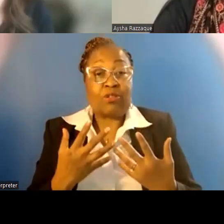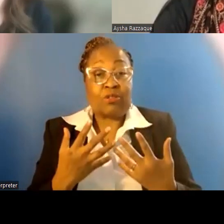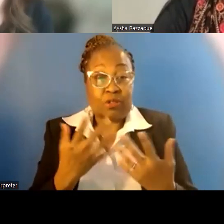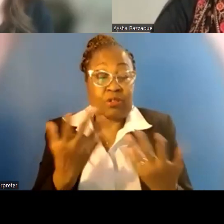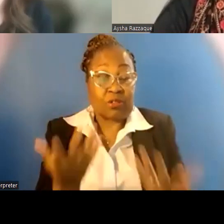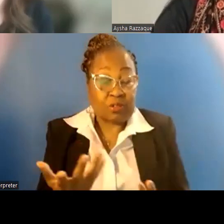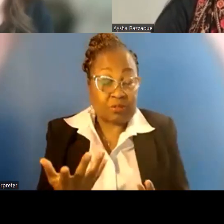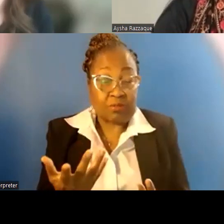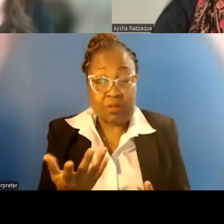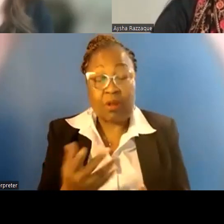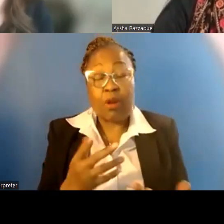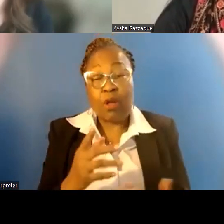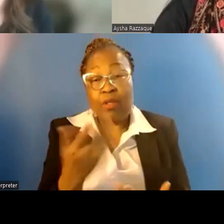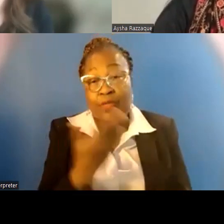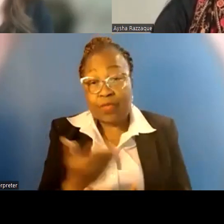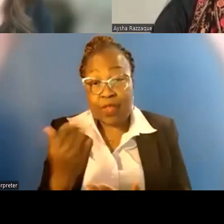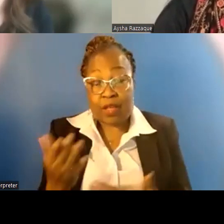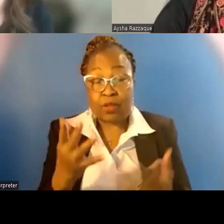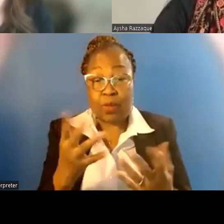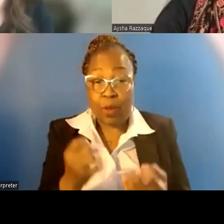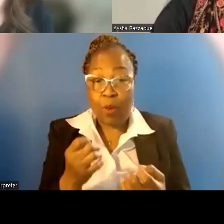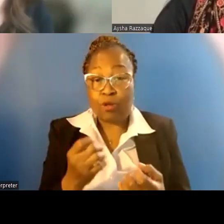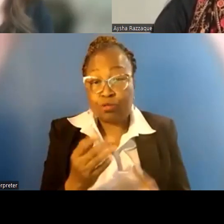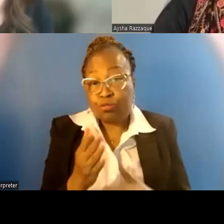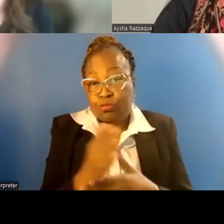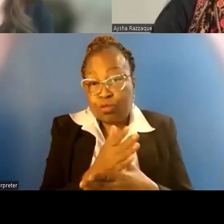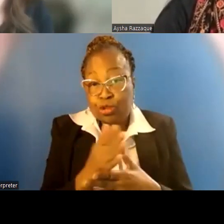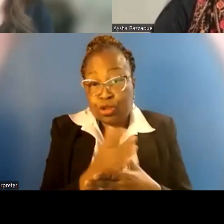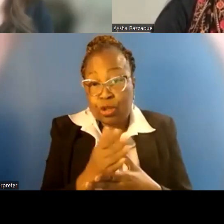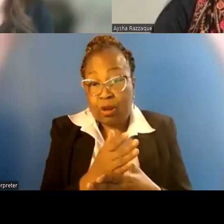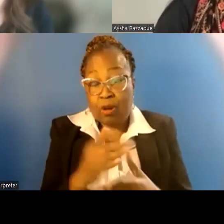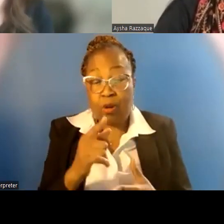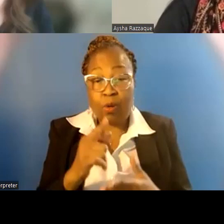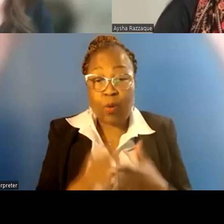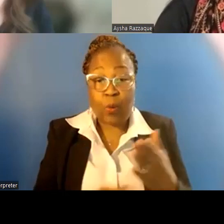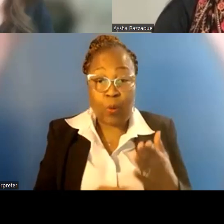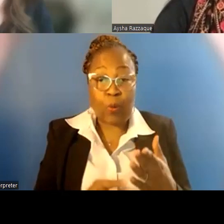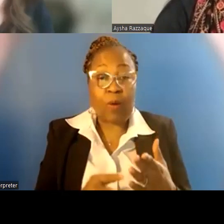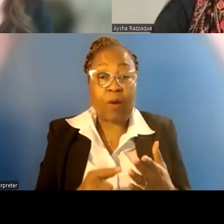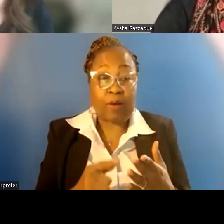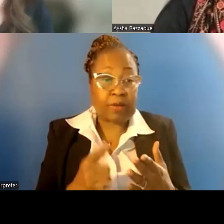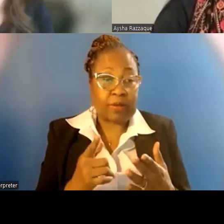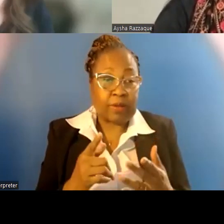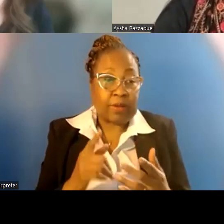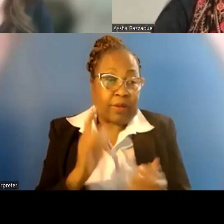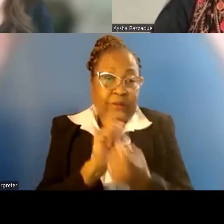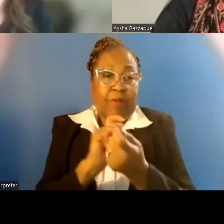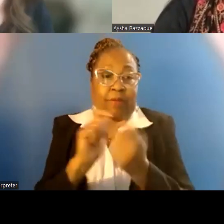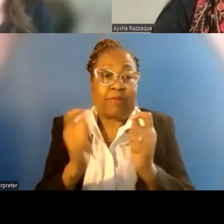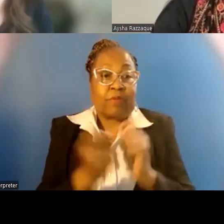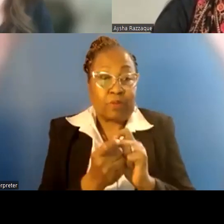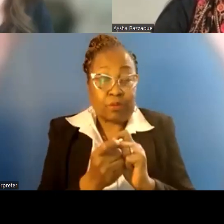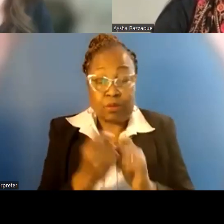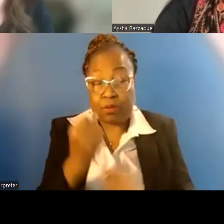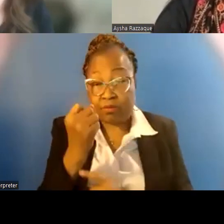where they really wanna share out what are, you know, how has the evolution of understanding of disability changed